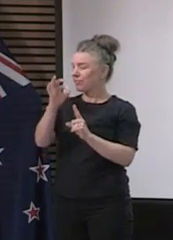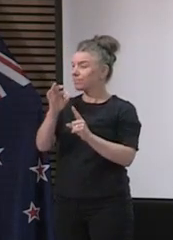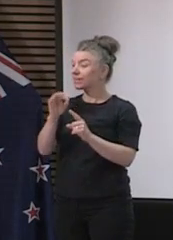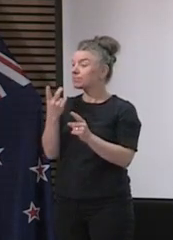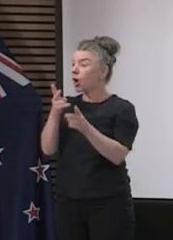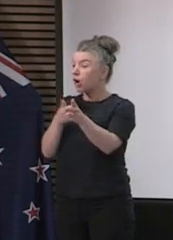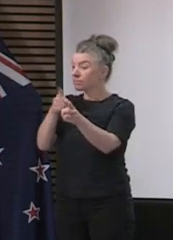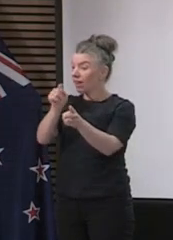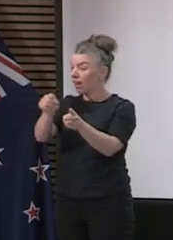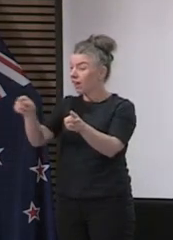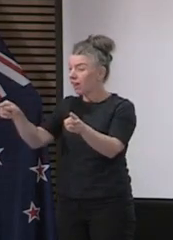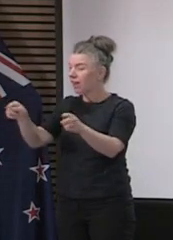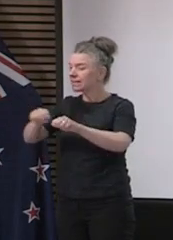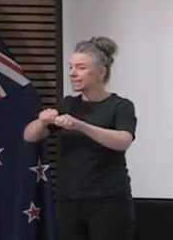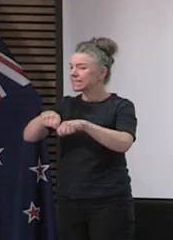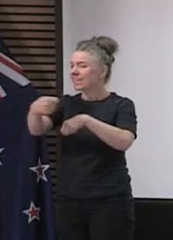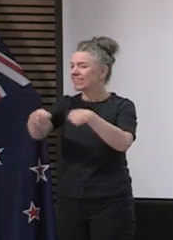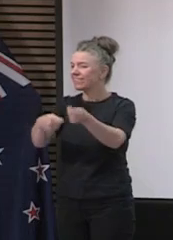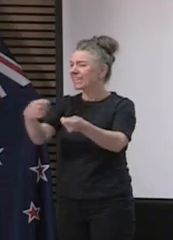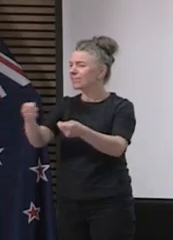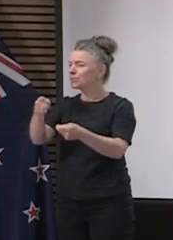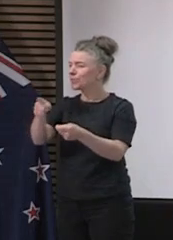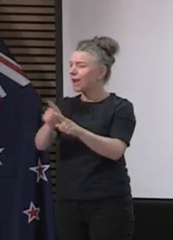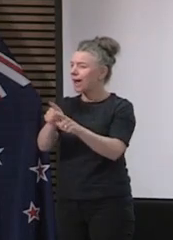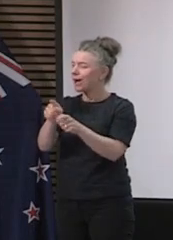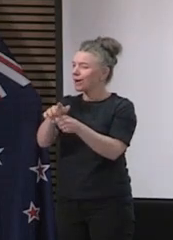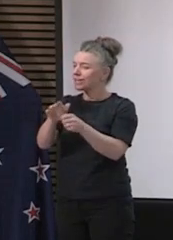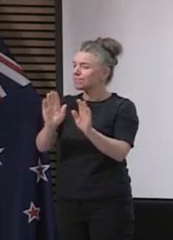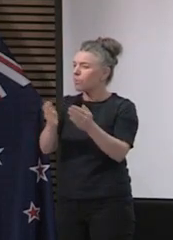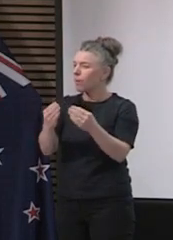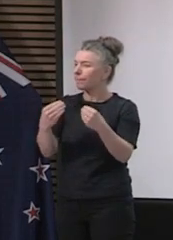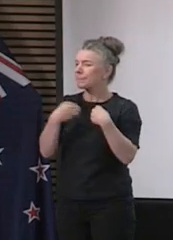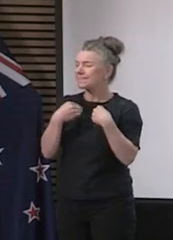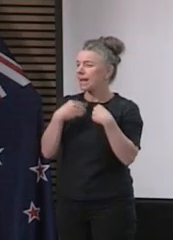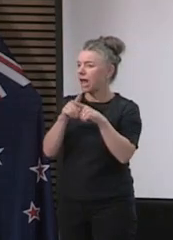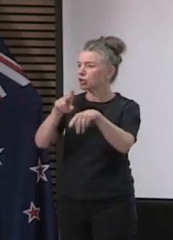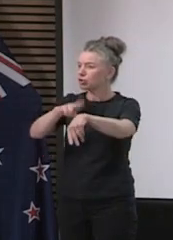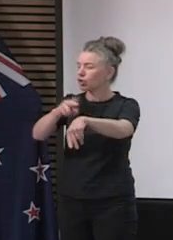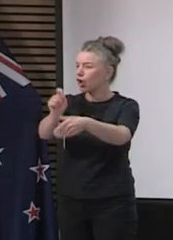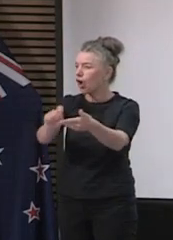where we think that there has been a need to improve has been from within DHBs out into